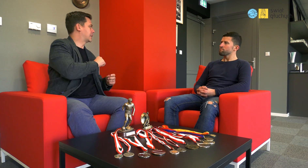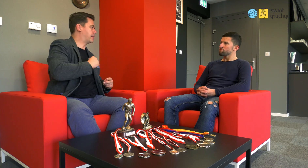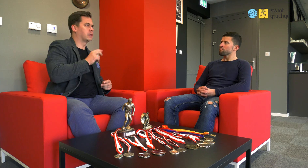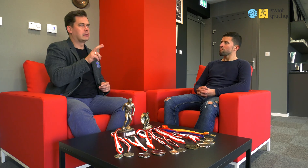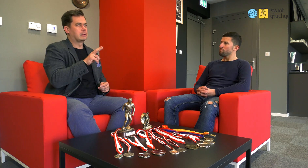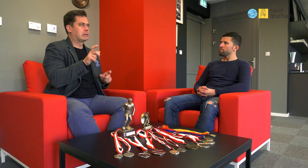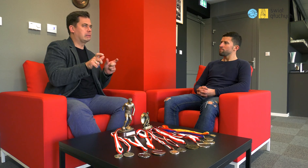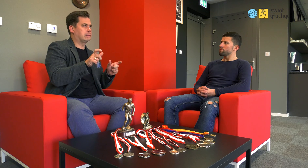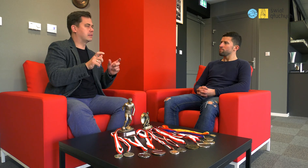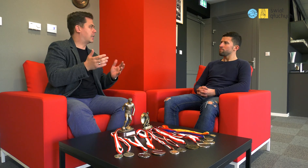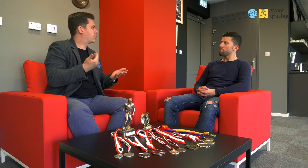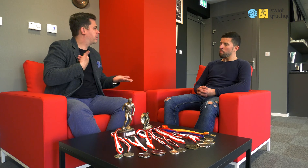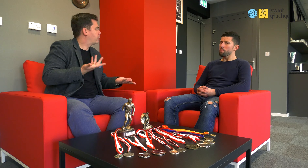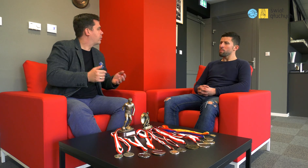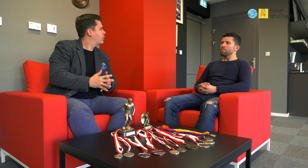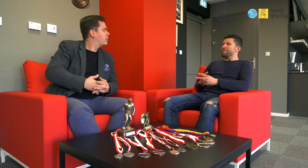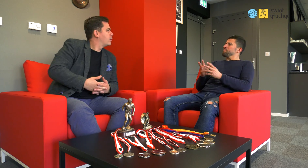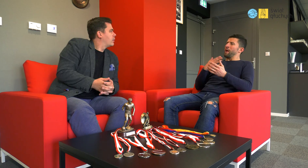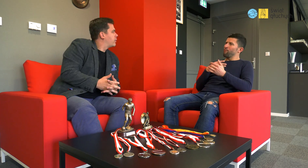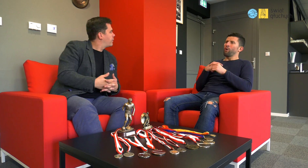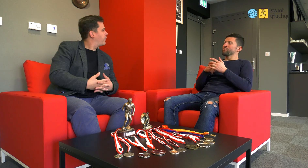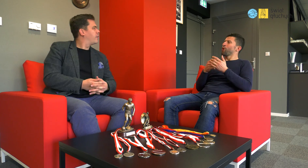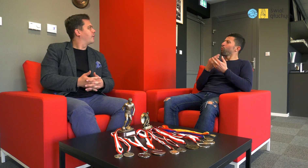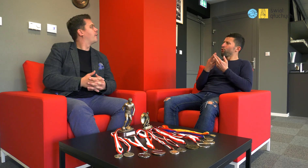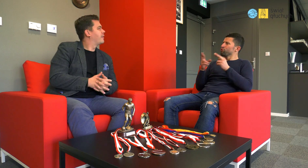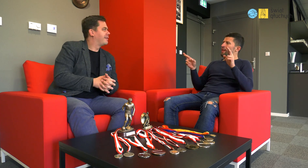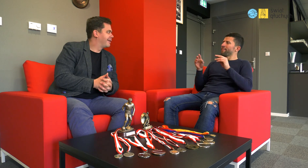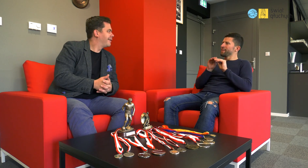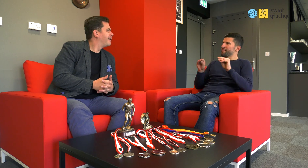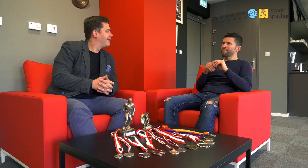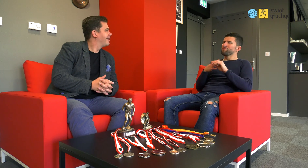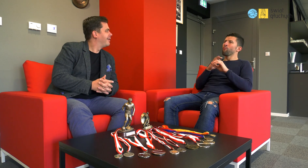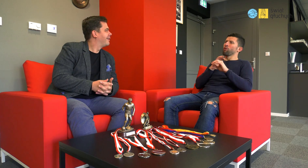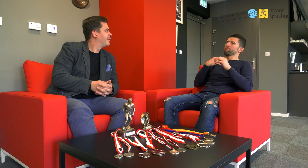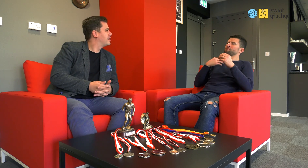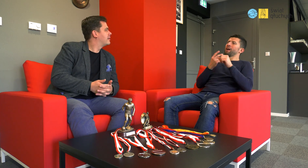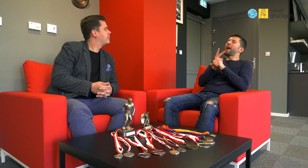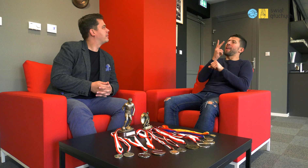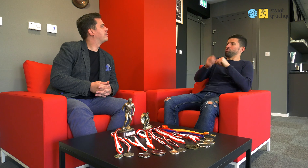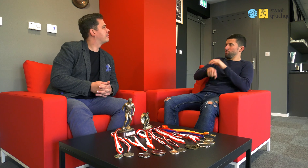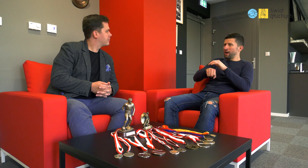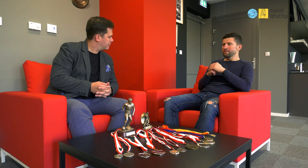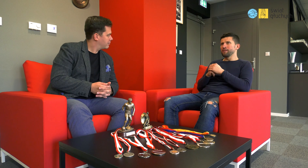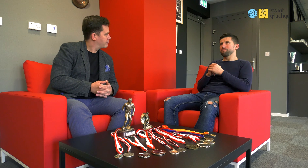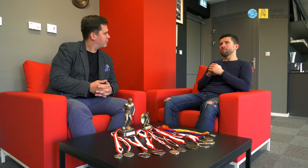Did you yourself have to guess what he was talking about? What was it like? I had different coaches in my soccer career.